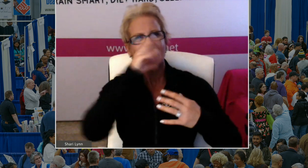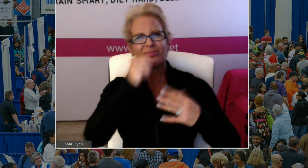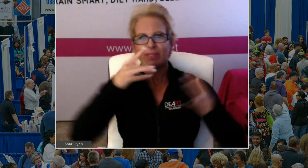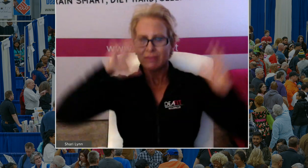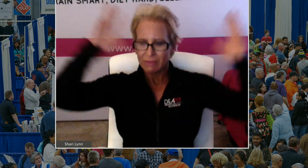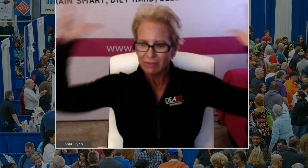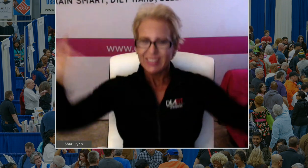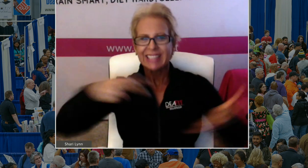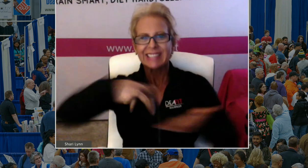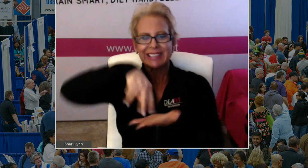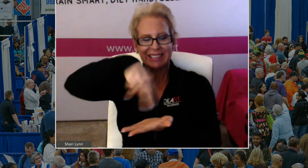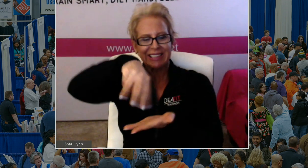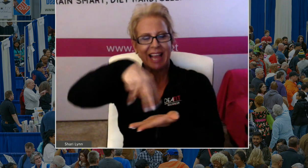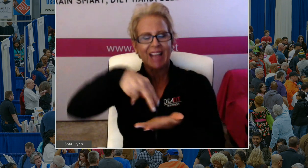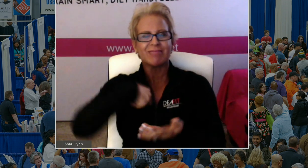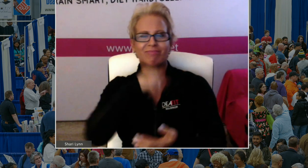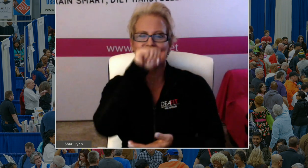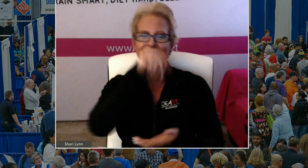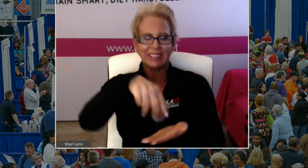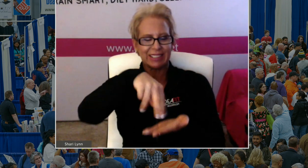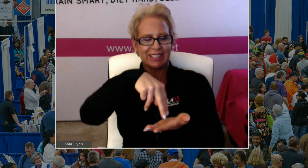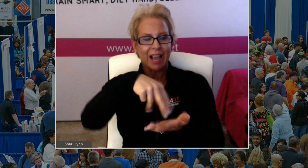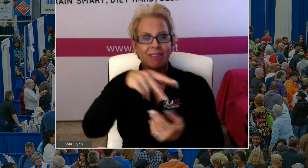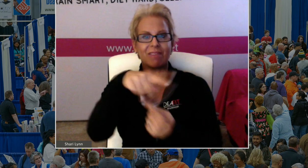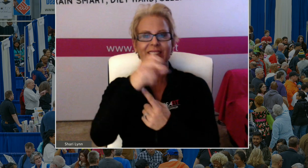and I was fascinated about that. I love to dance.